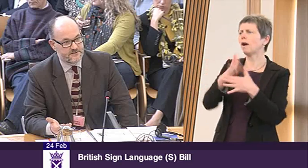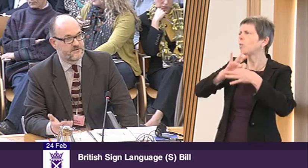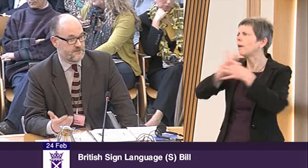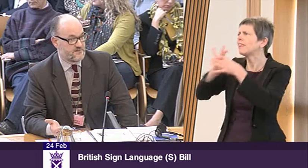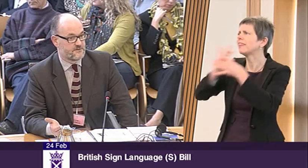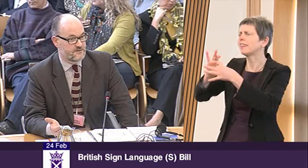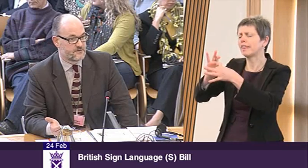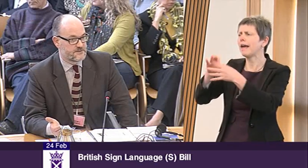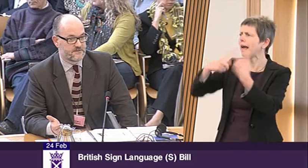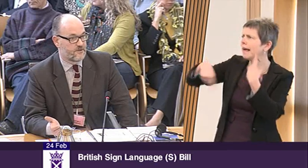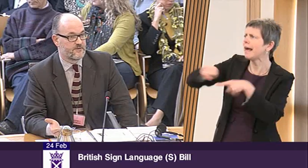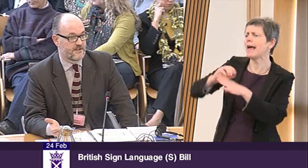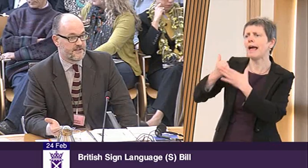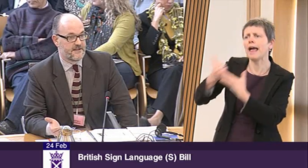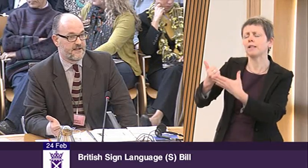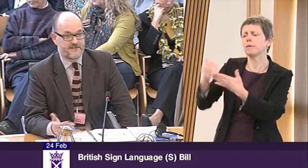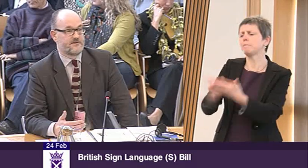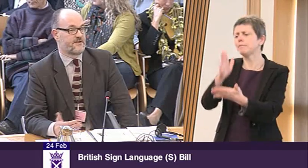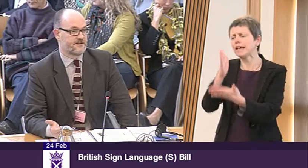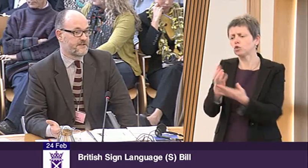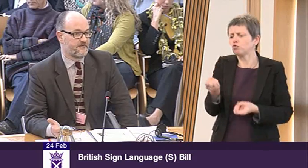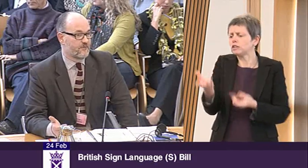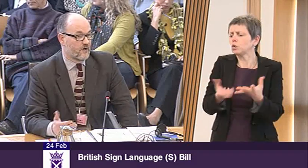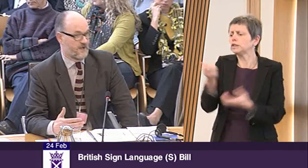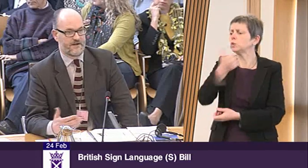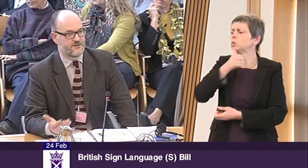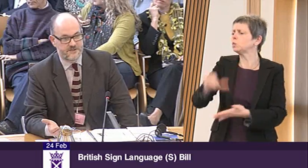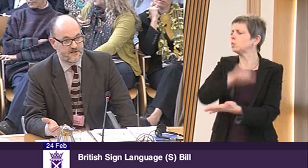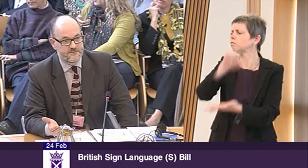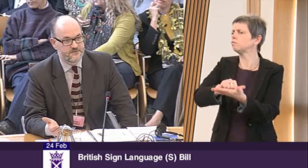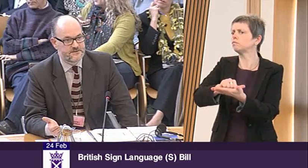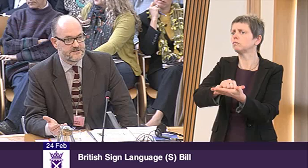and use resources appropriately. The community is not asking for the lion’s share of resources